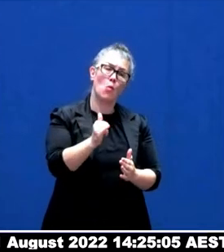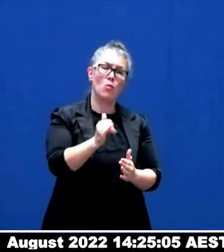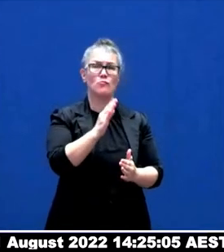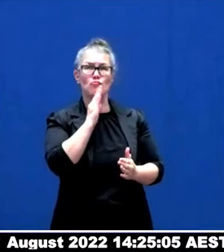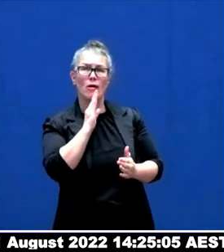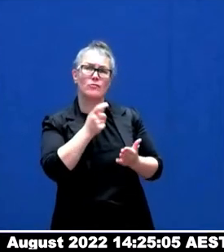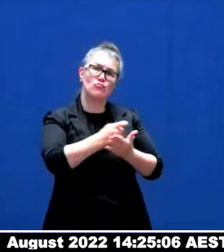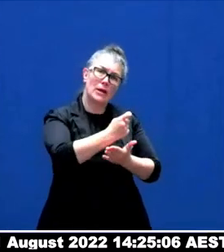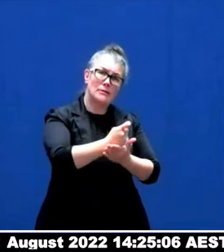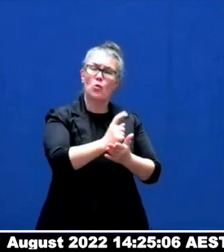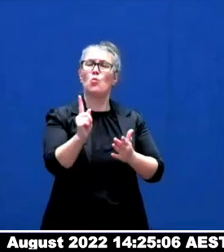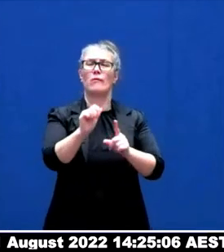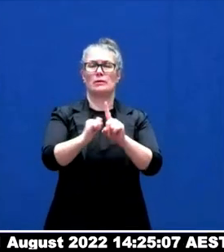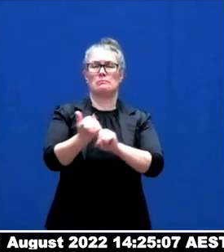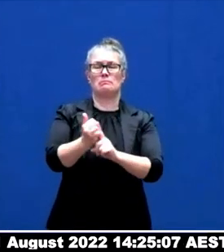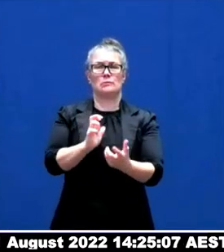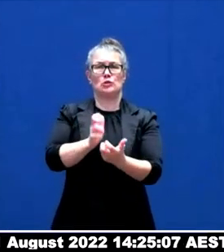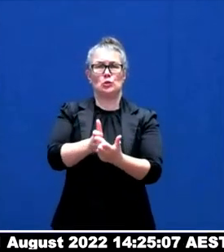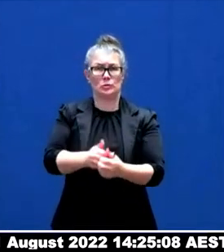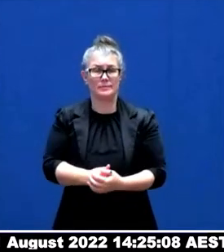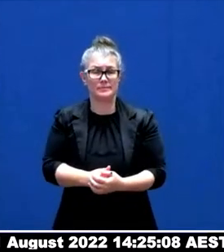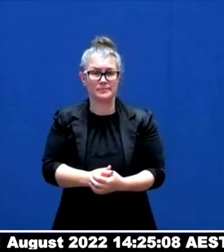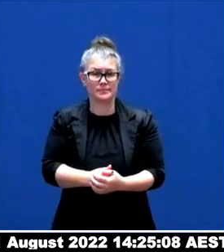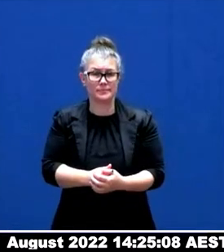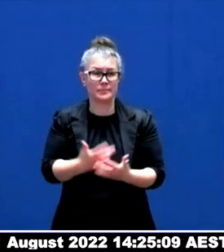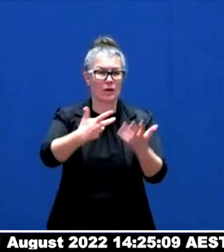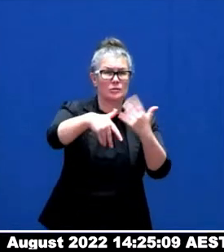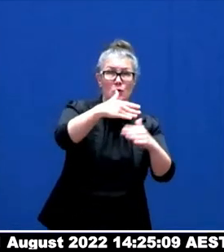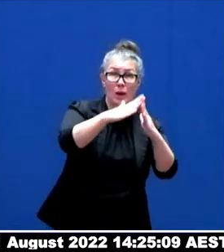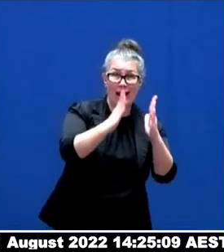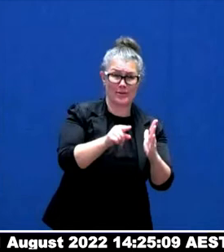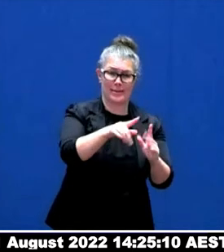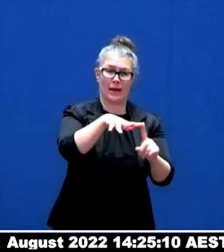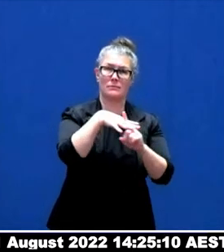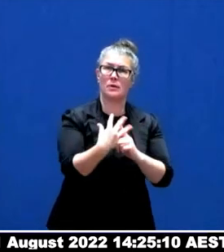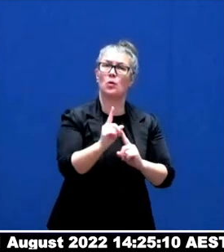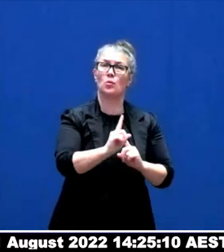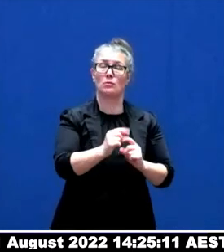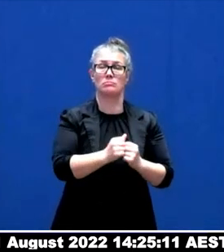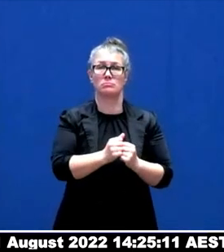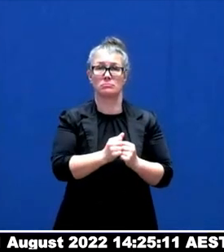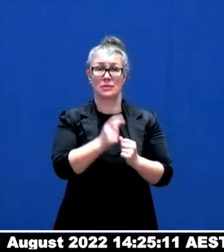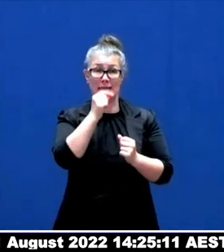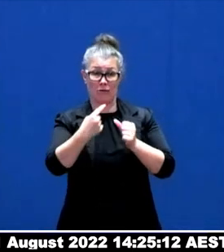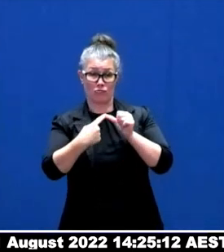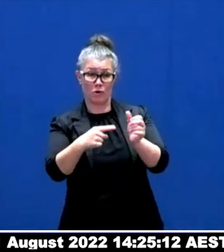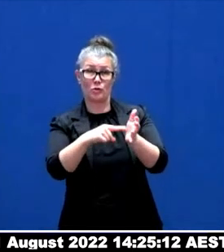And in the social housing context, to respond to offers of accommodation? LISA SHORT: Correct.